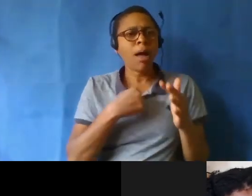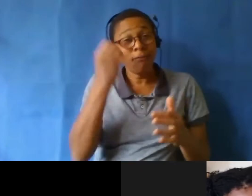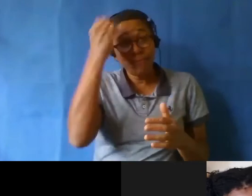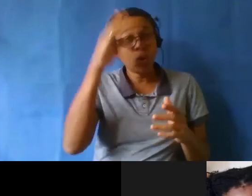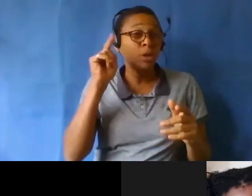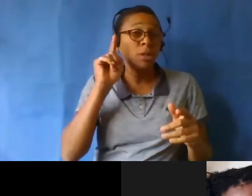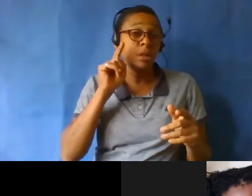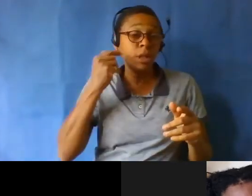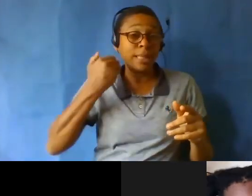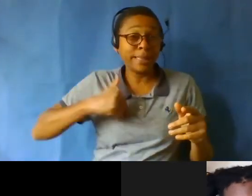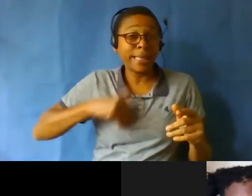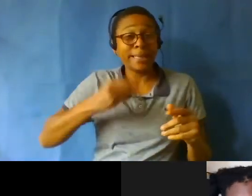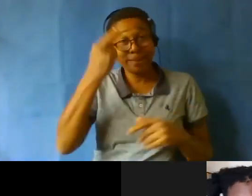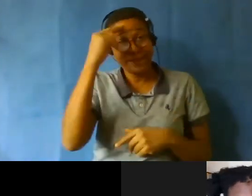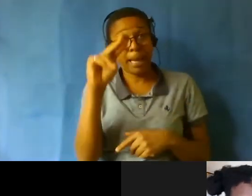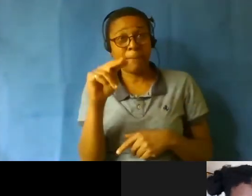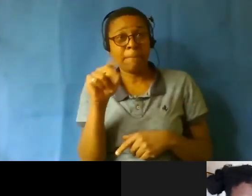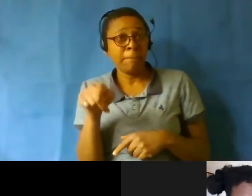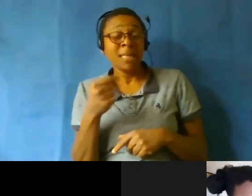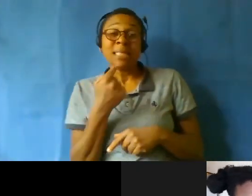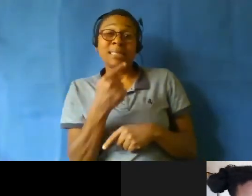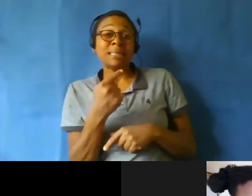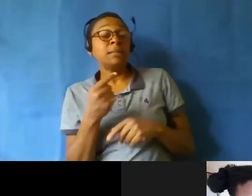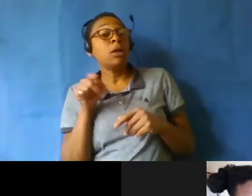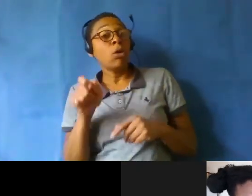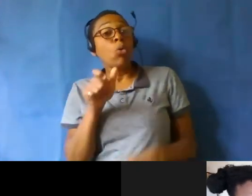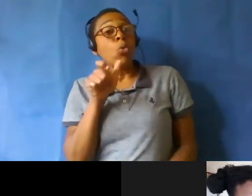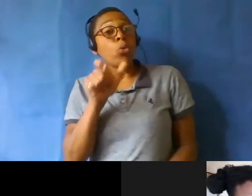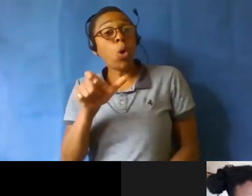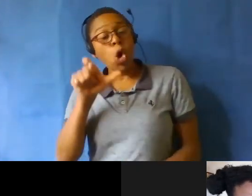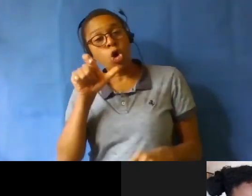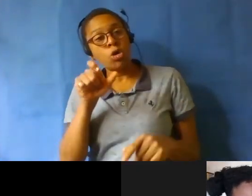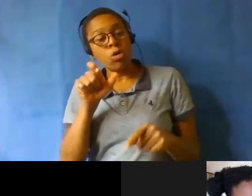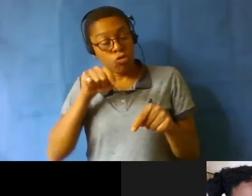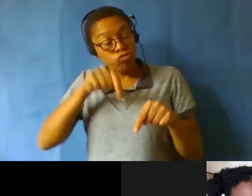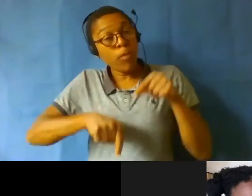crippled not being effective in Spanish in you know and in the same sense in